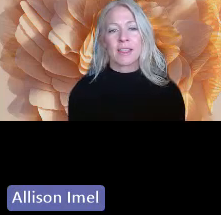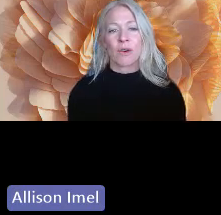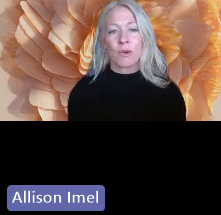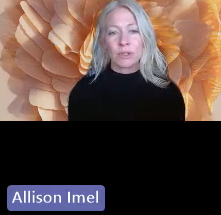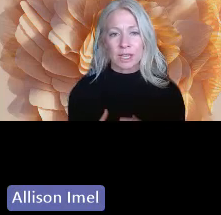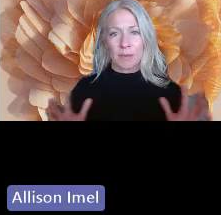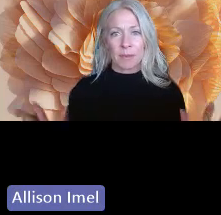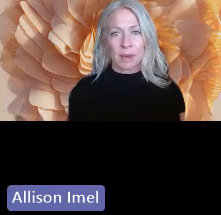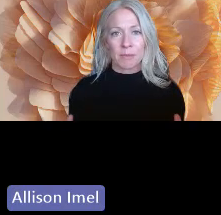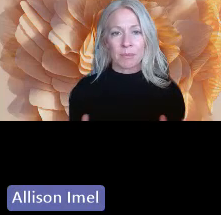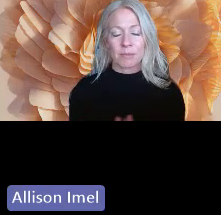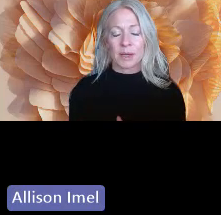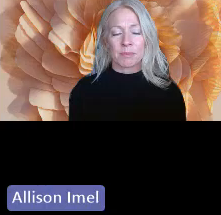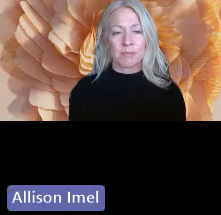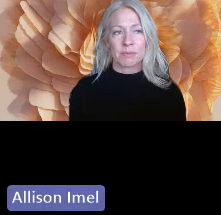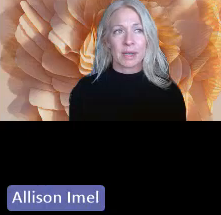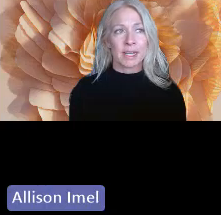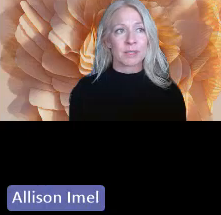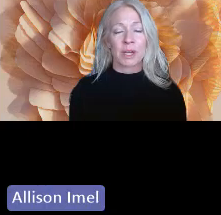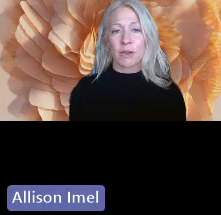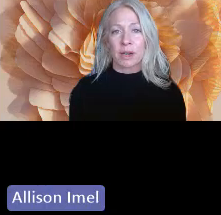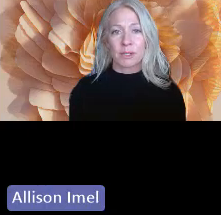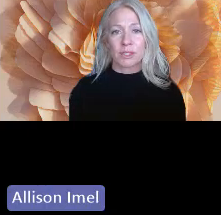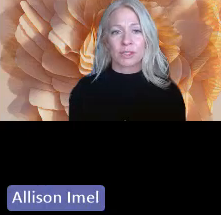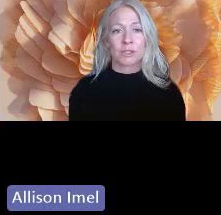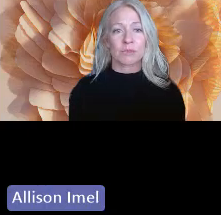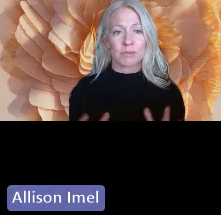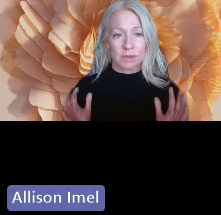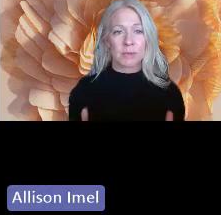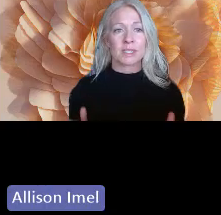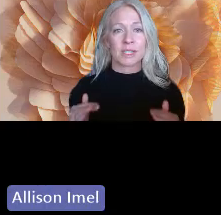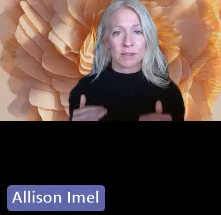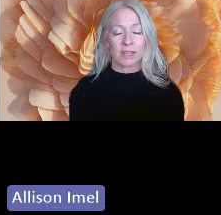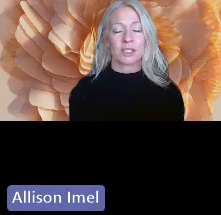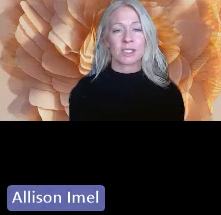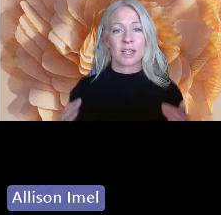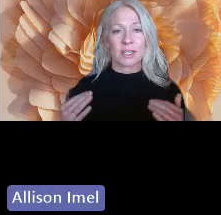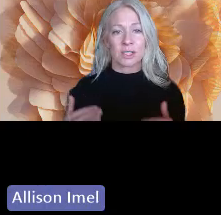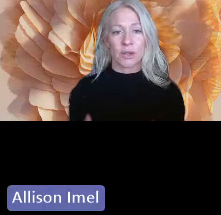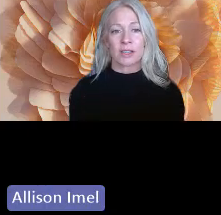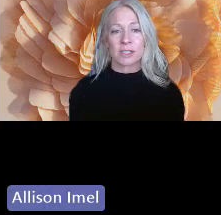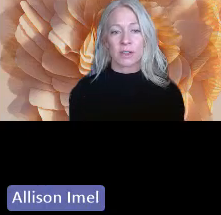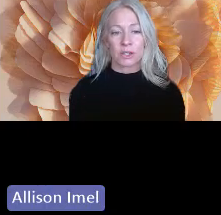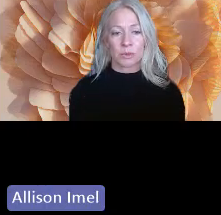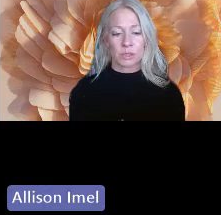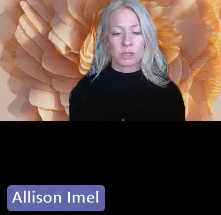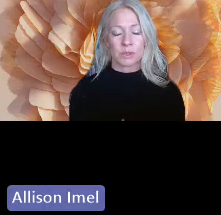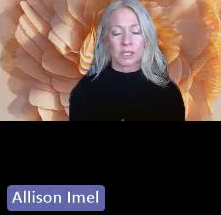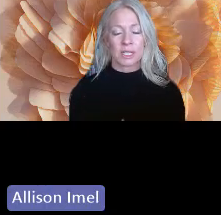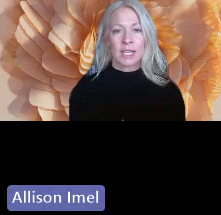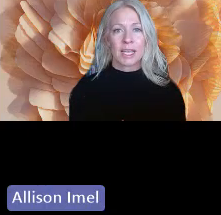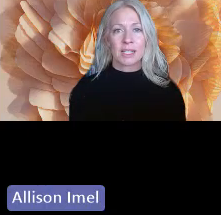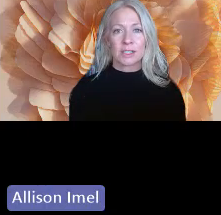And the whole time my, my, my, I guess priority mission has just really been to, like she said, integrate these foundational principles